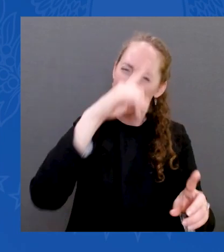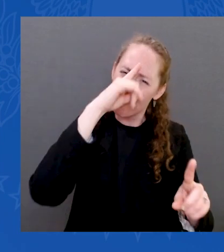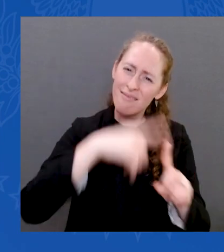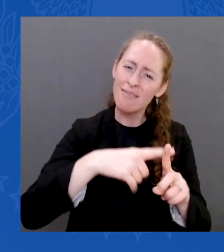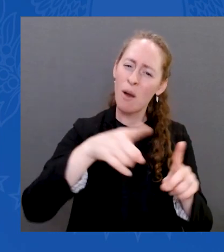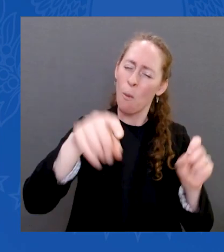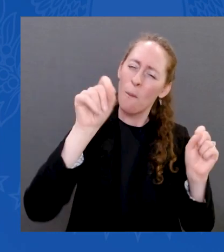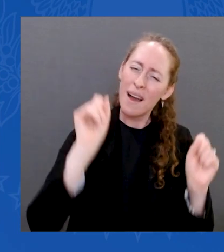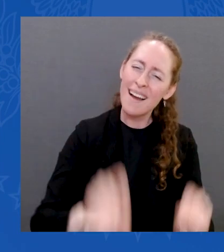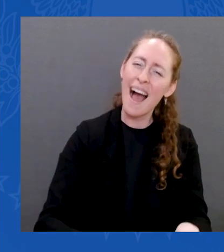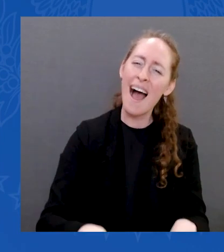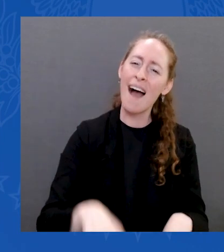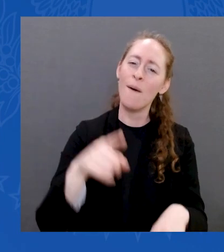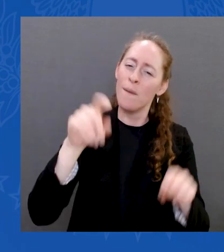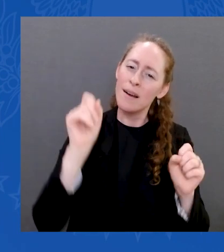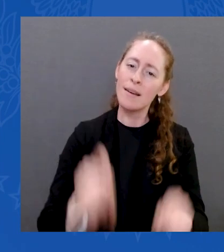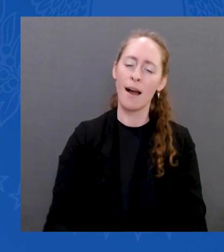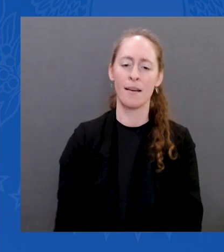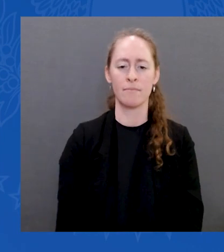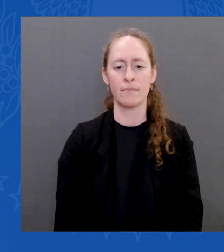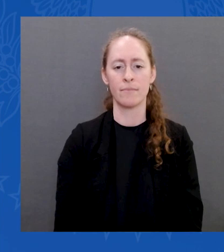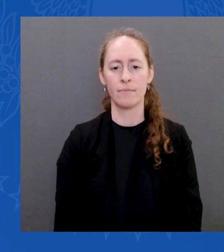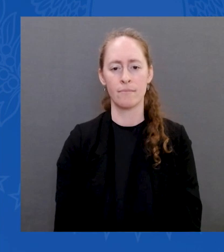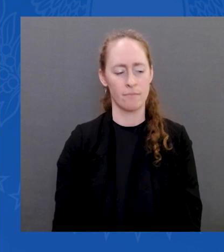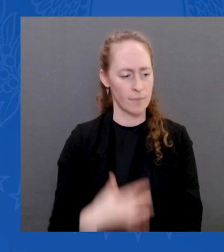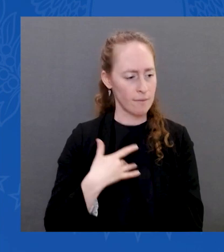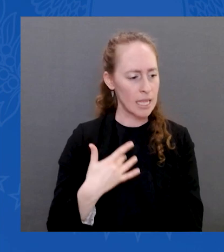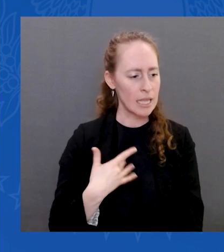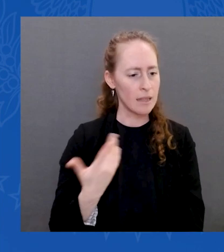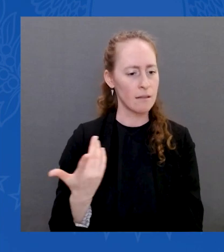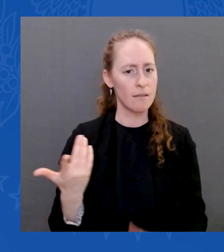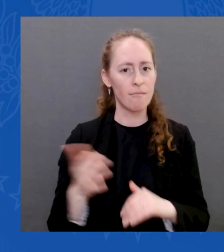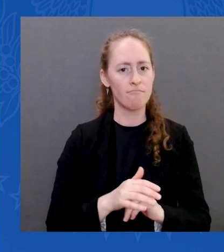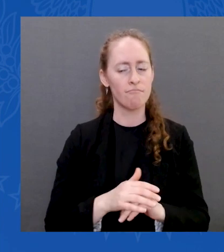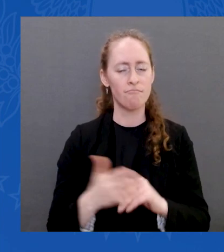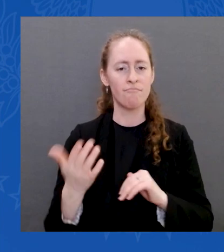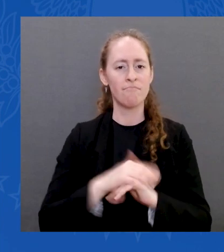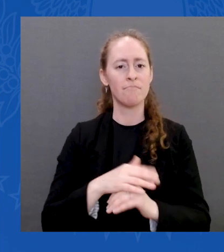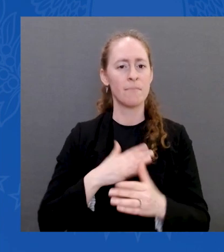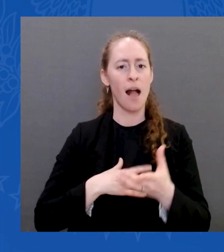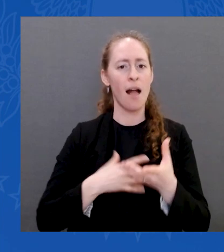And I think about it. You're going to think about, 20 years from now,